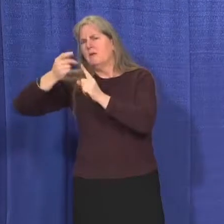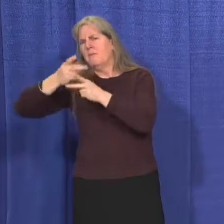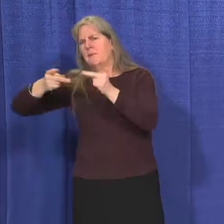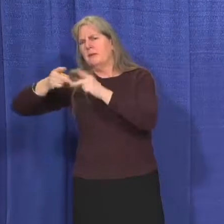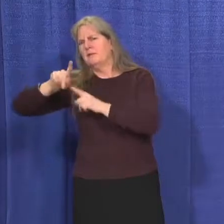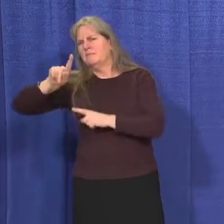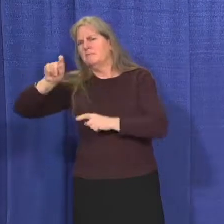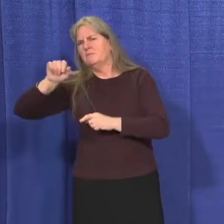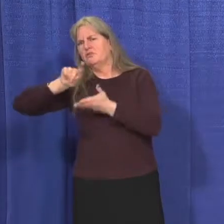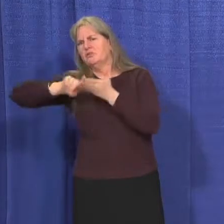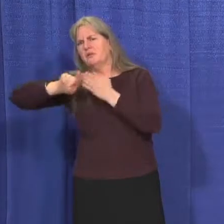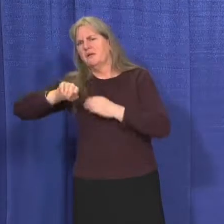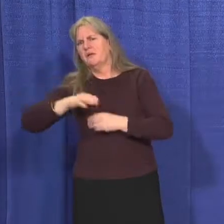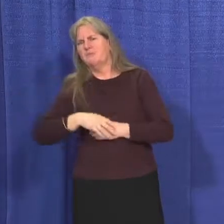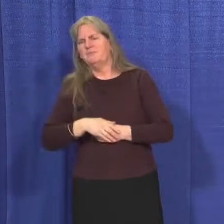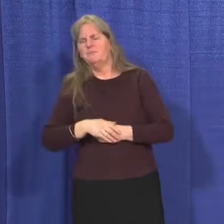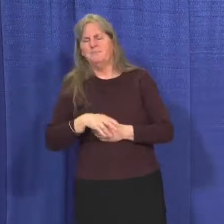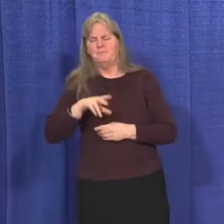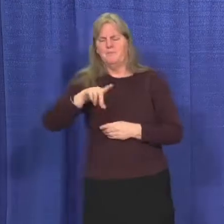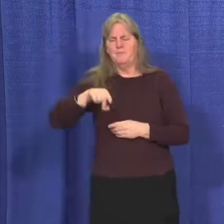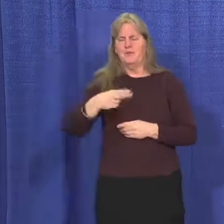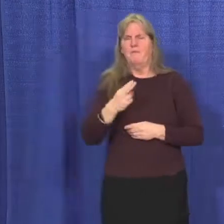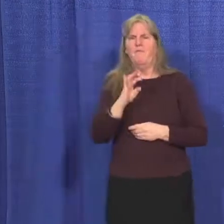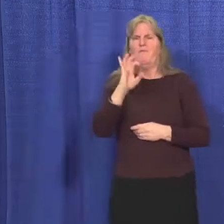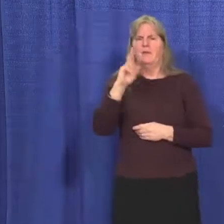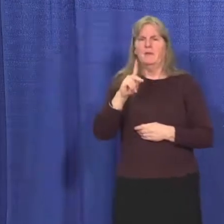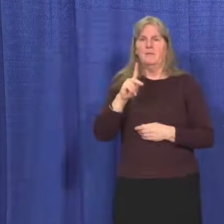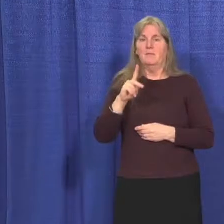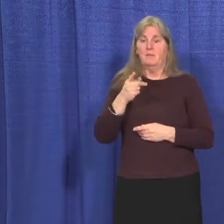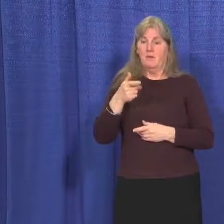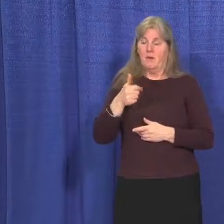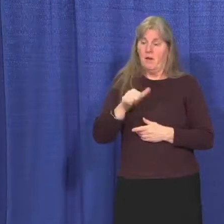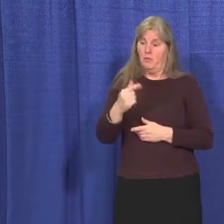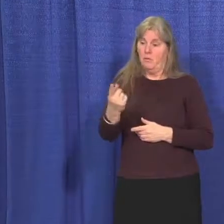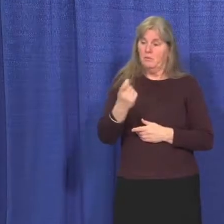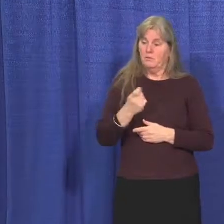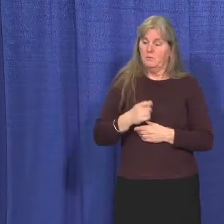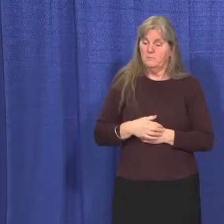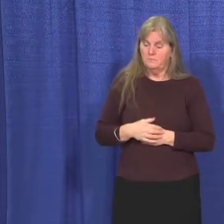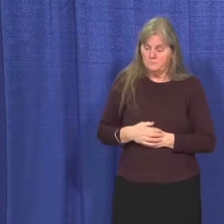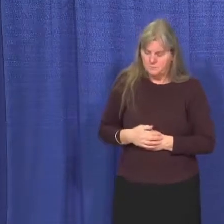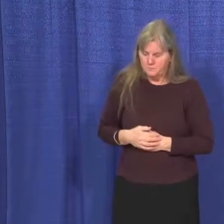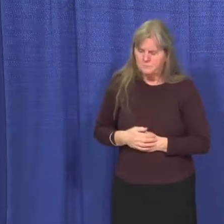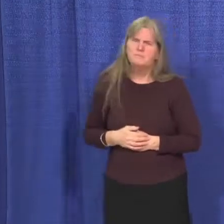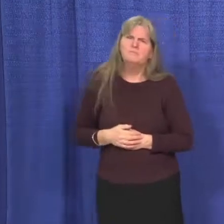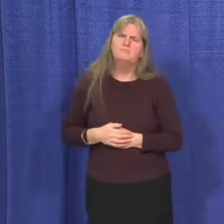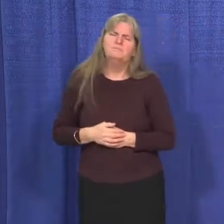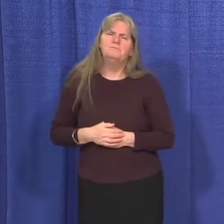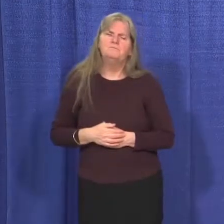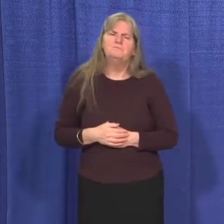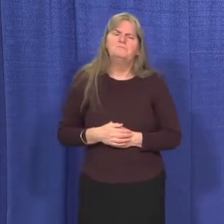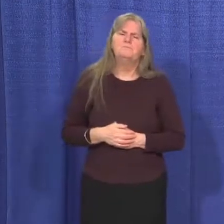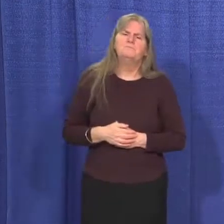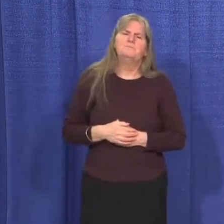Pat: Thank you. Philippe, follow-up? Reporter: I simply would